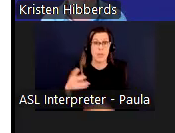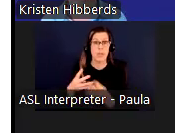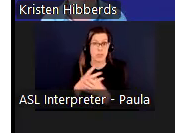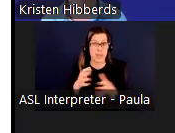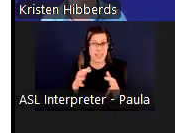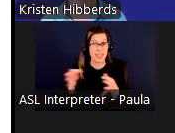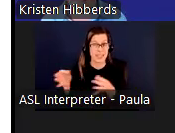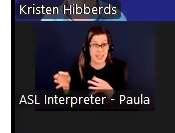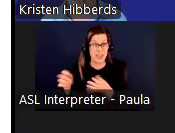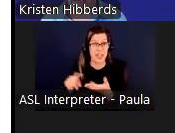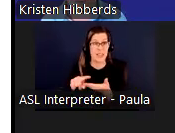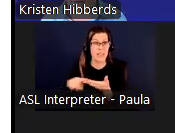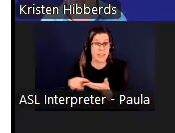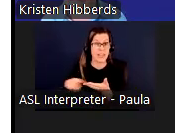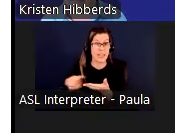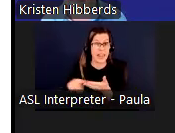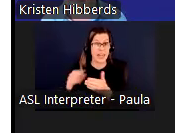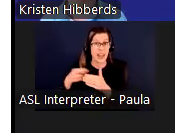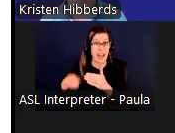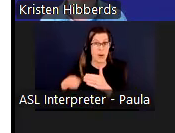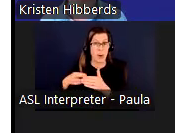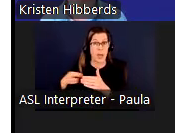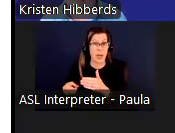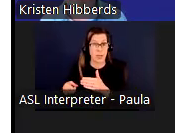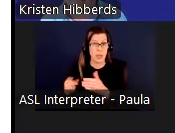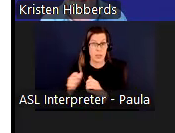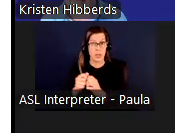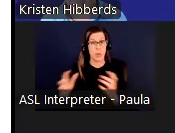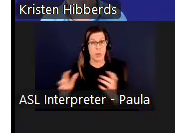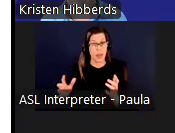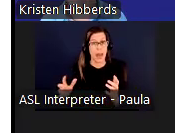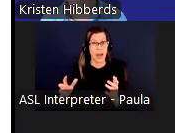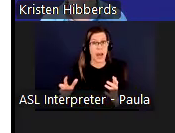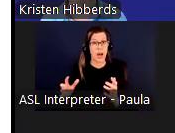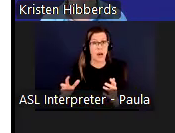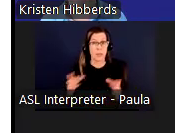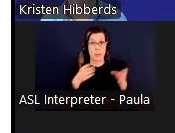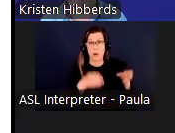as screening decisions and investigative outcomes without the consent of the